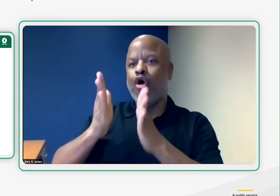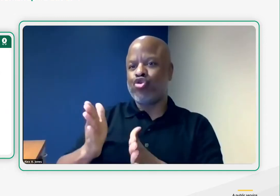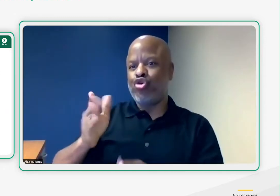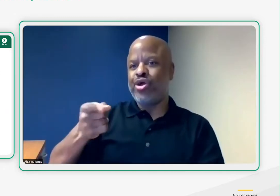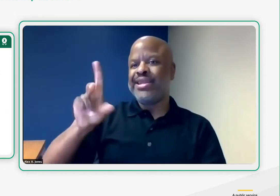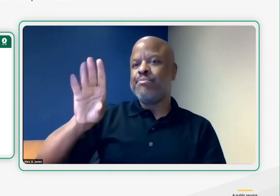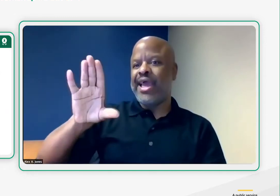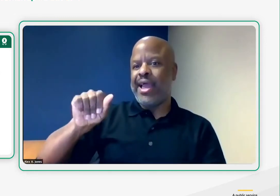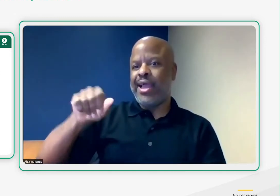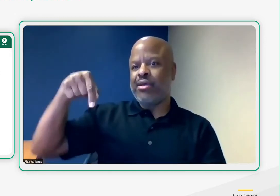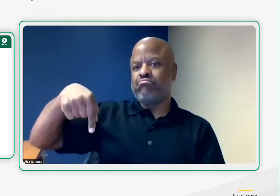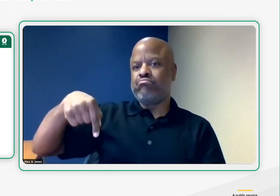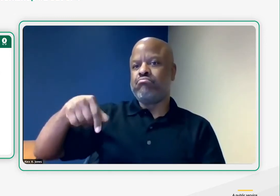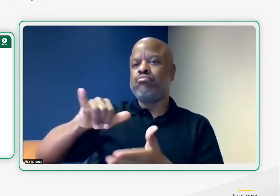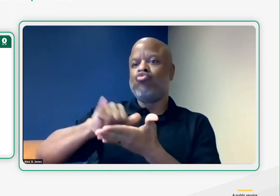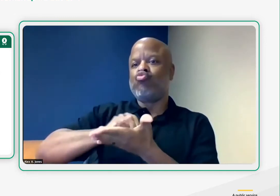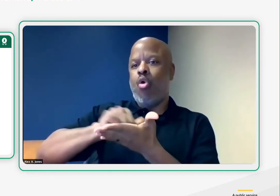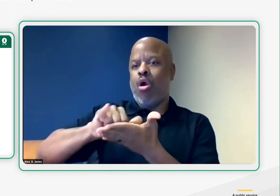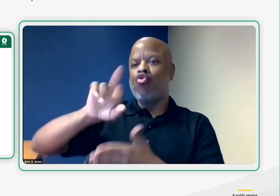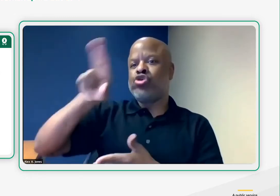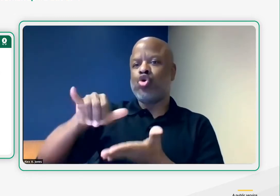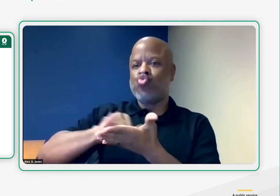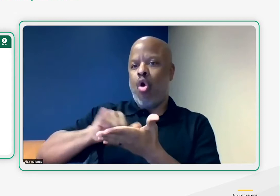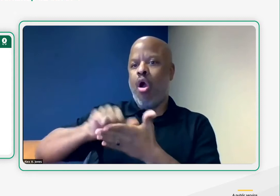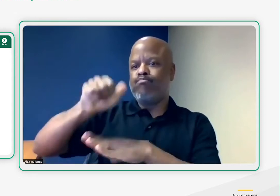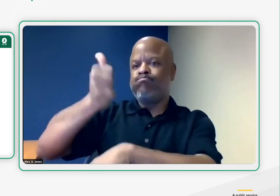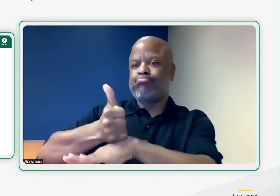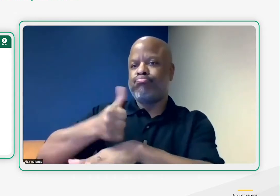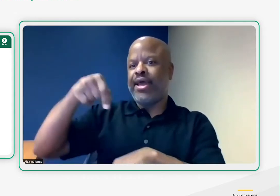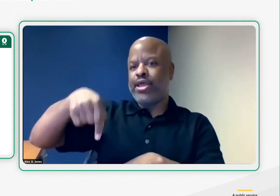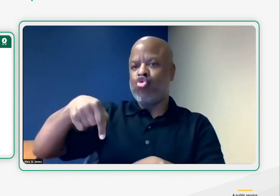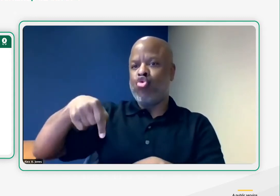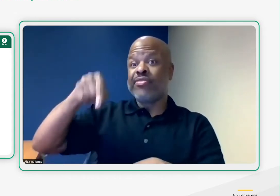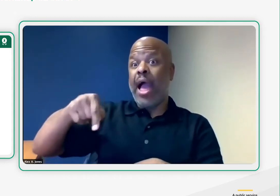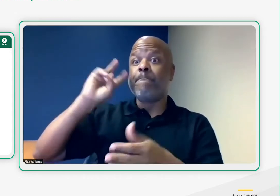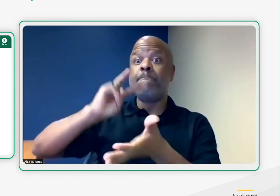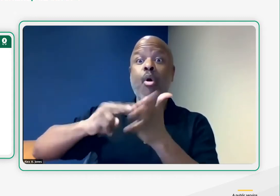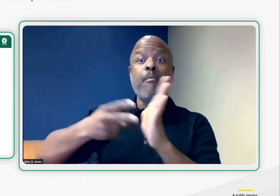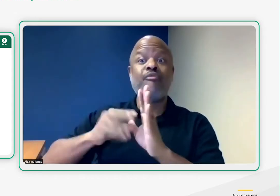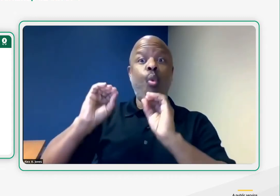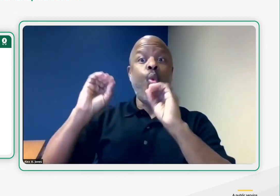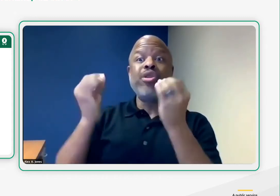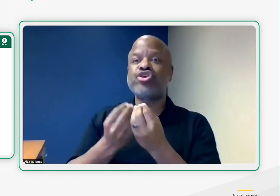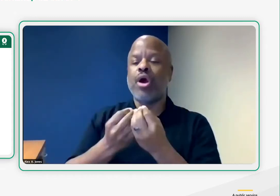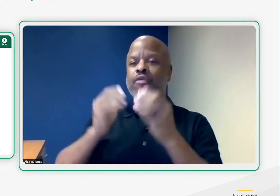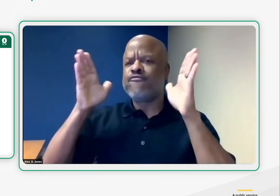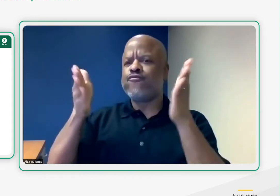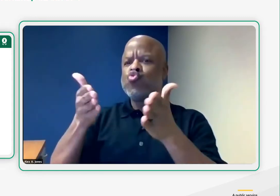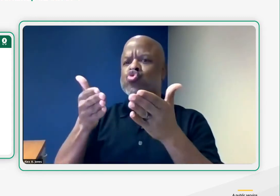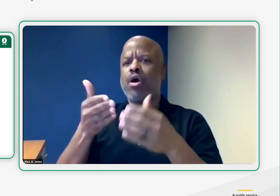And that's my DBA. You can see the link there. We're based here in Rochester, New York, and the purpose of our organization is to focus